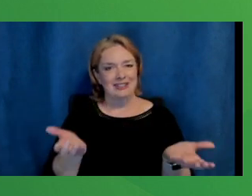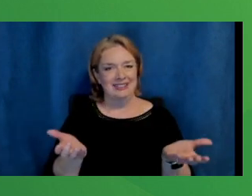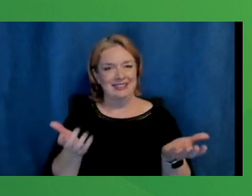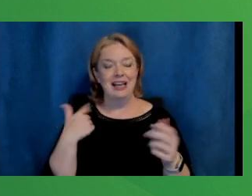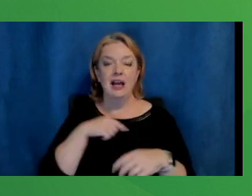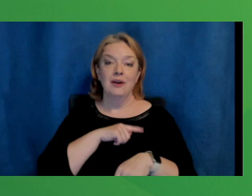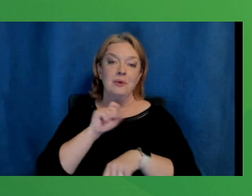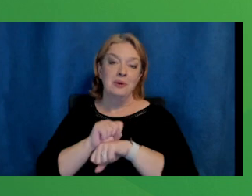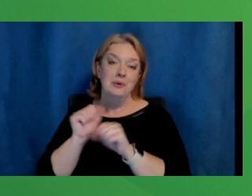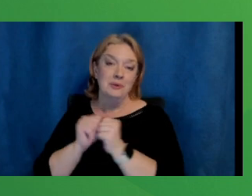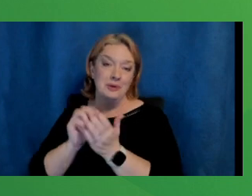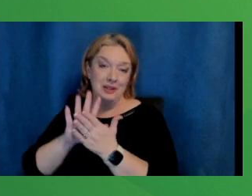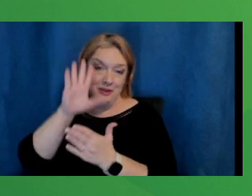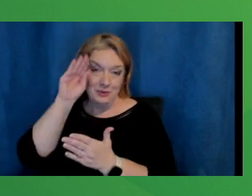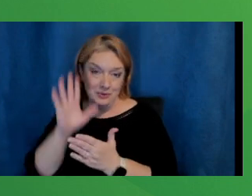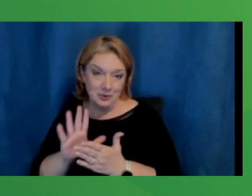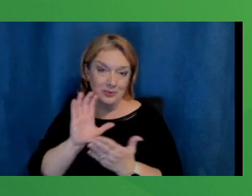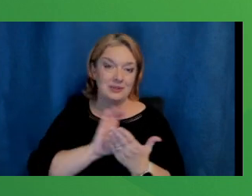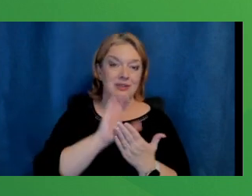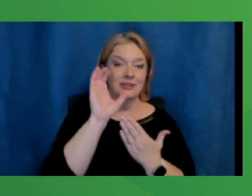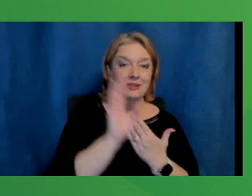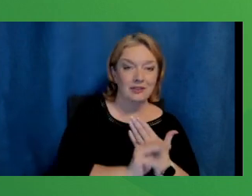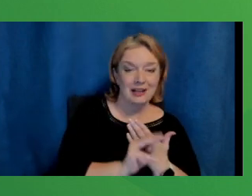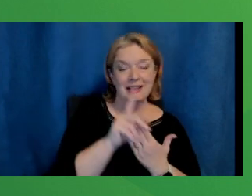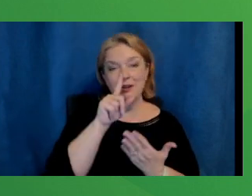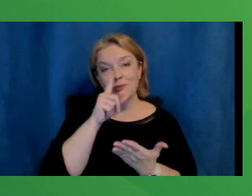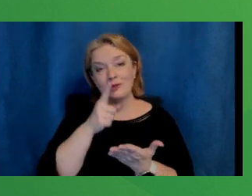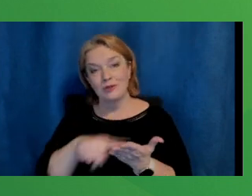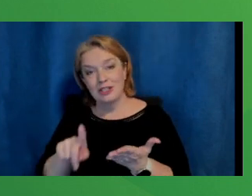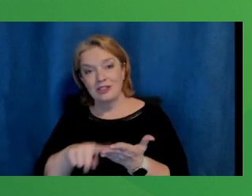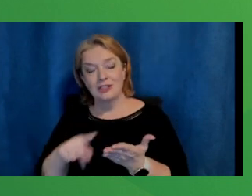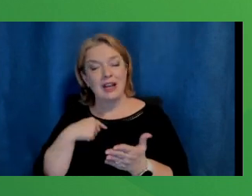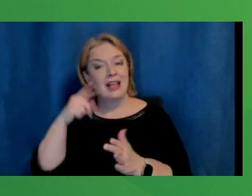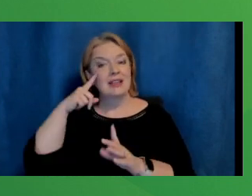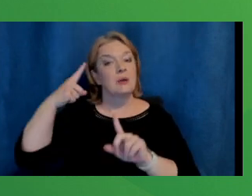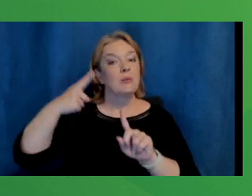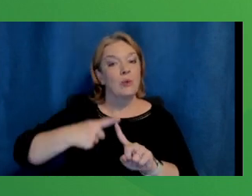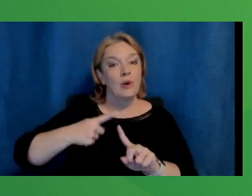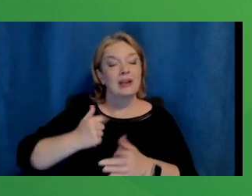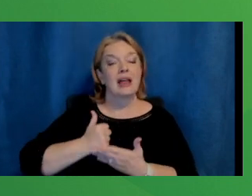as we work with research, is helping young people think about how they can communicate about science